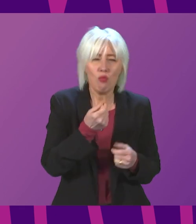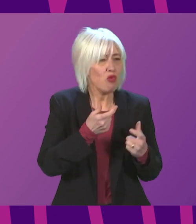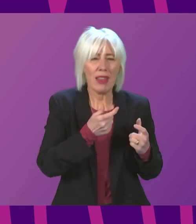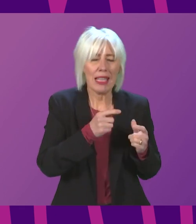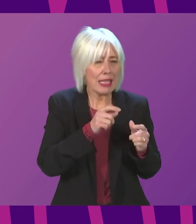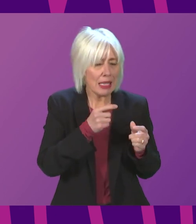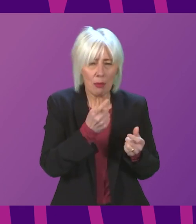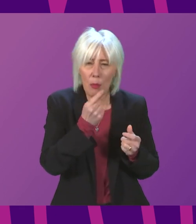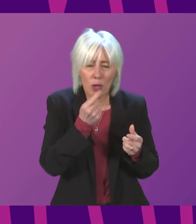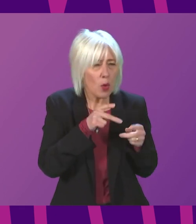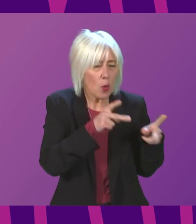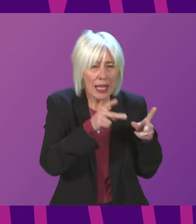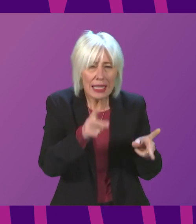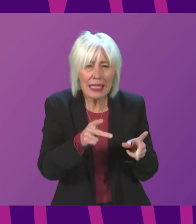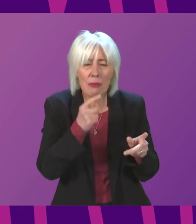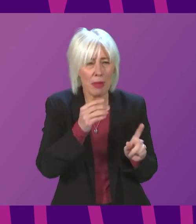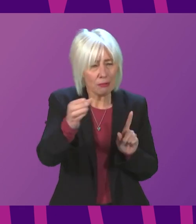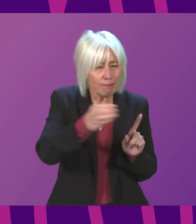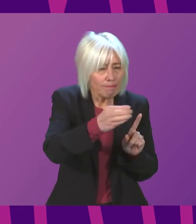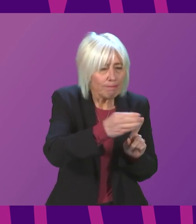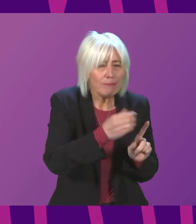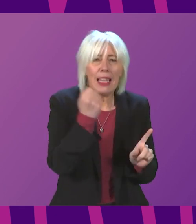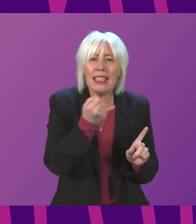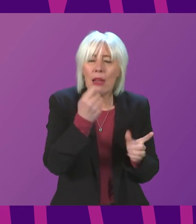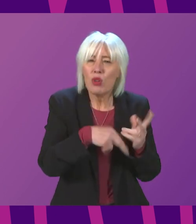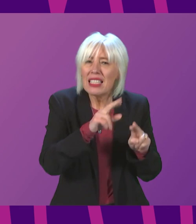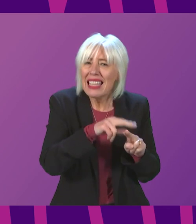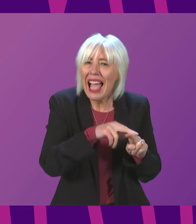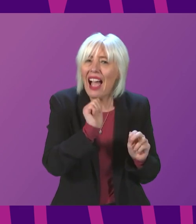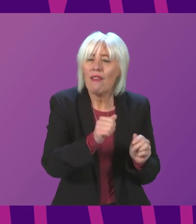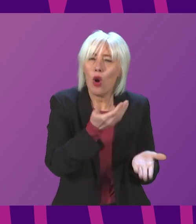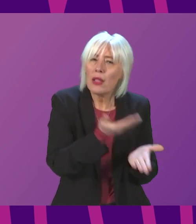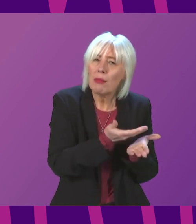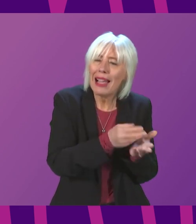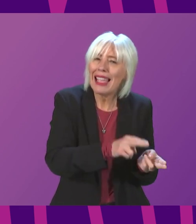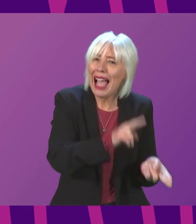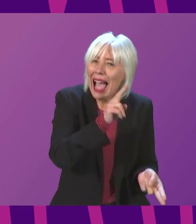to bring in additional staff to support the increase in demand, what support can the Scottish